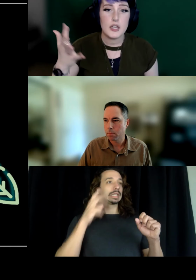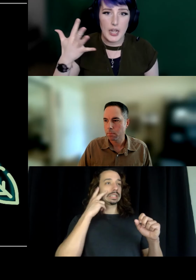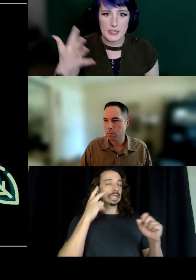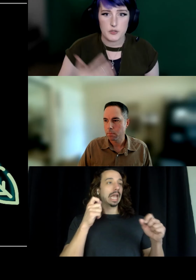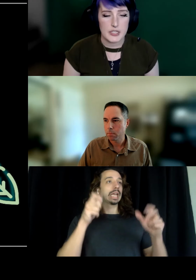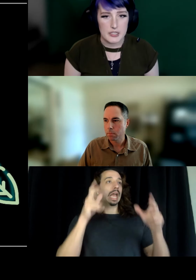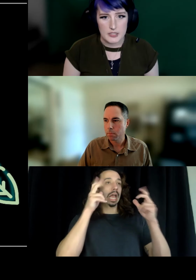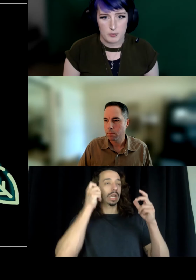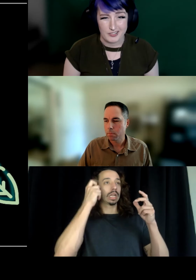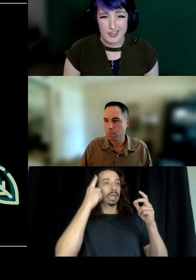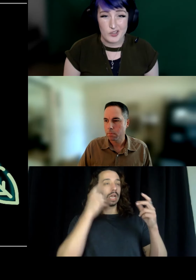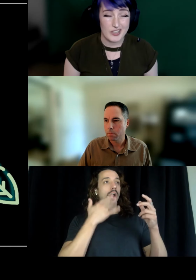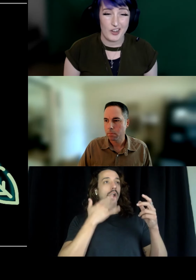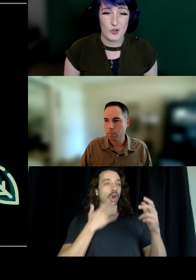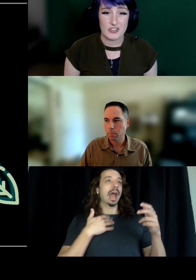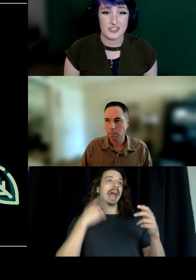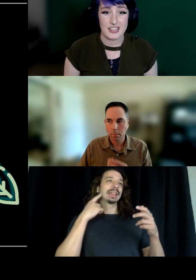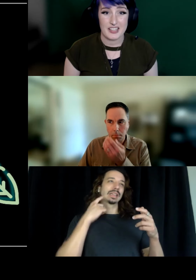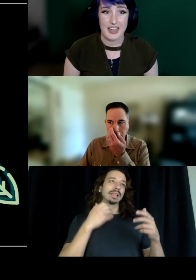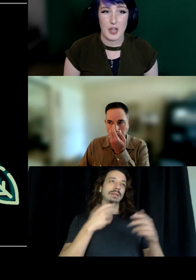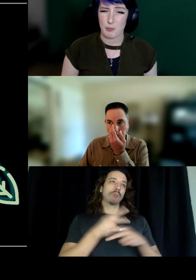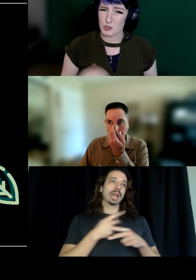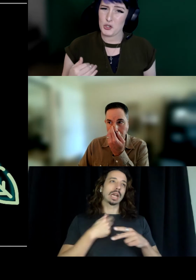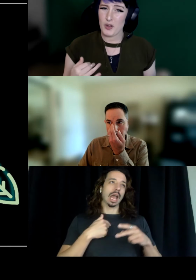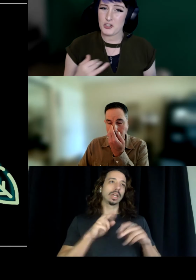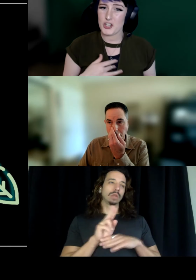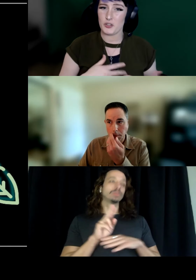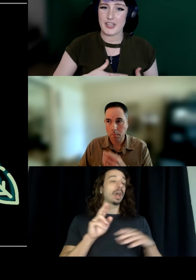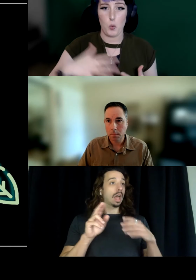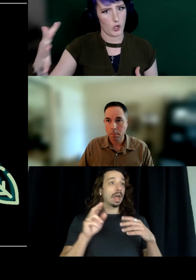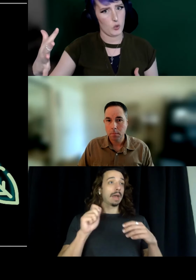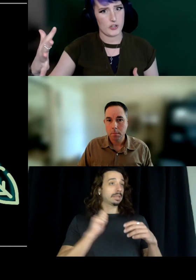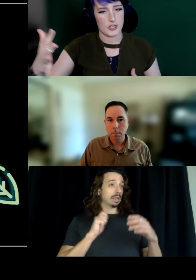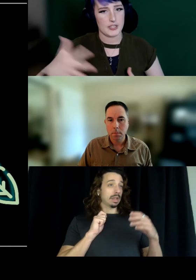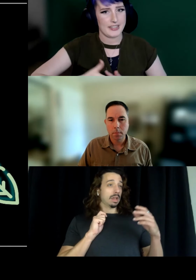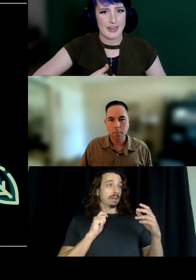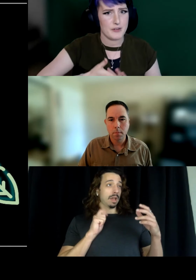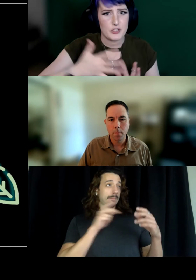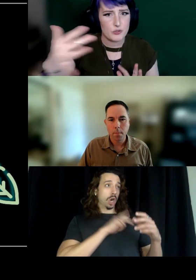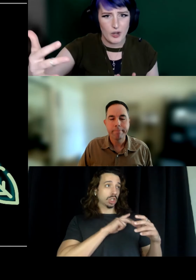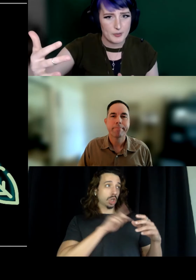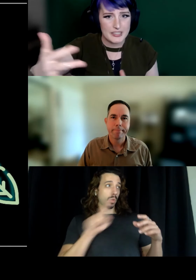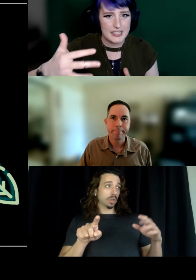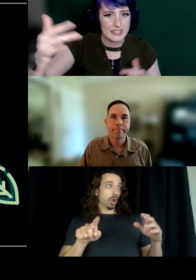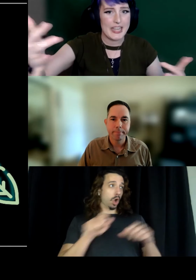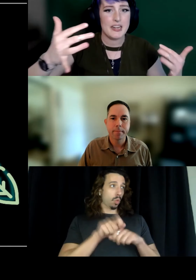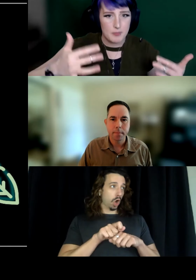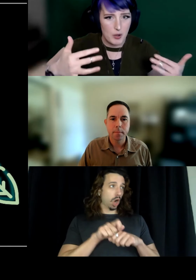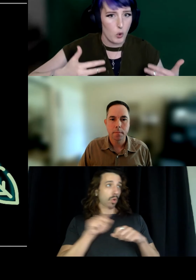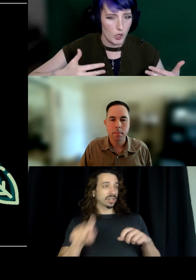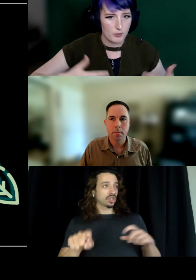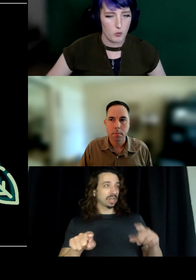I do think it is a product that I use. I don't know if this is like a personal question or like a work question because like I've never used Grammarly in my work before,